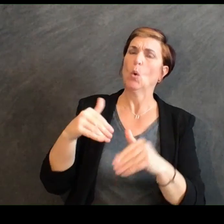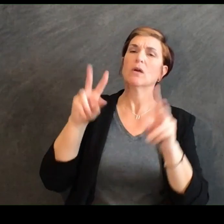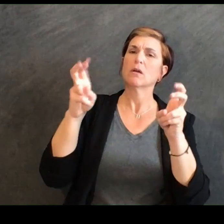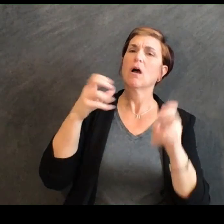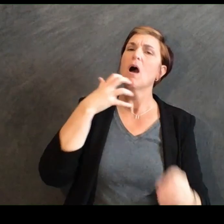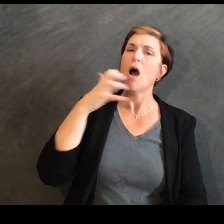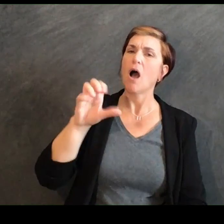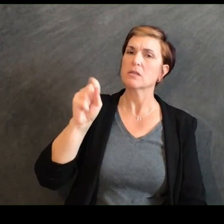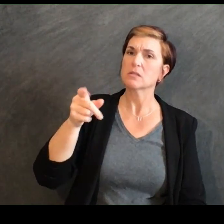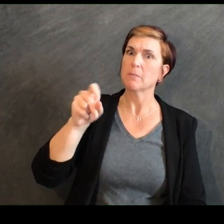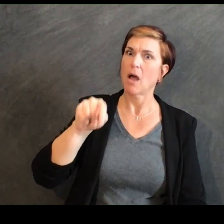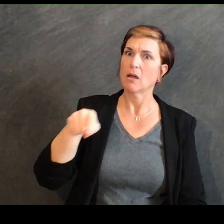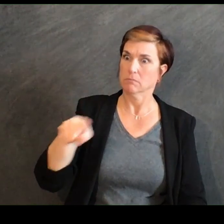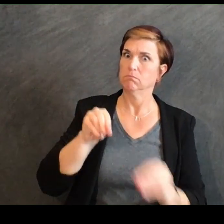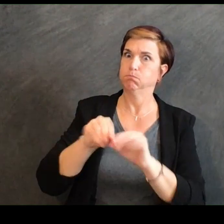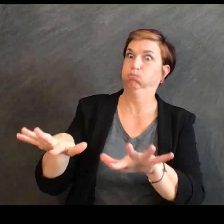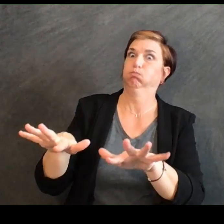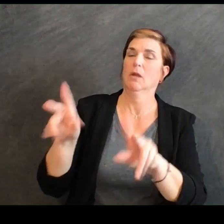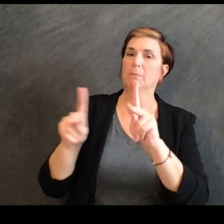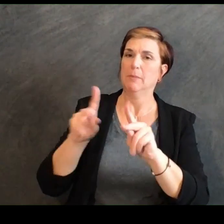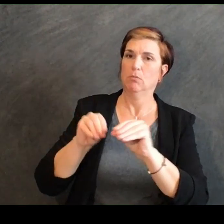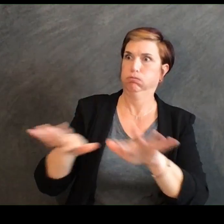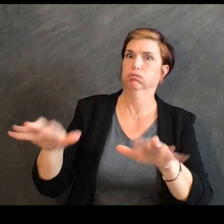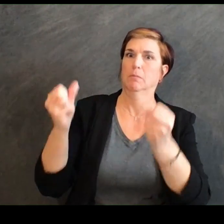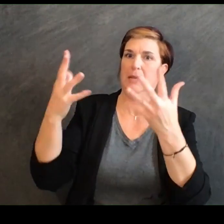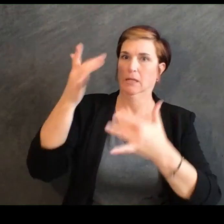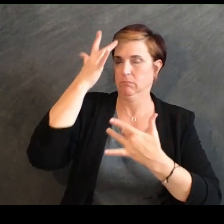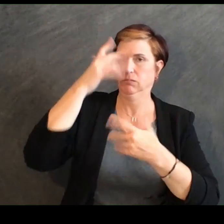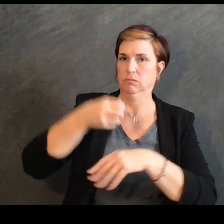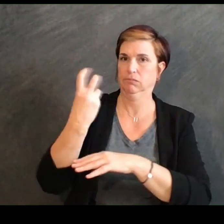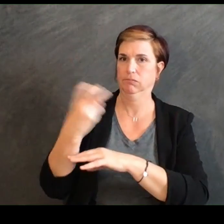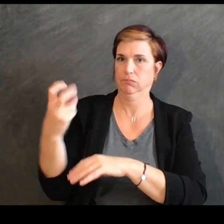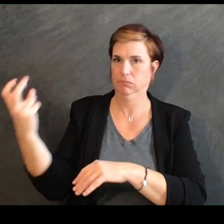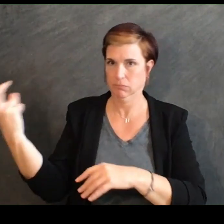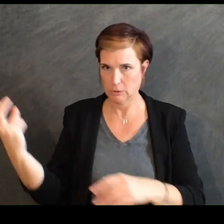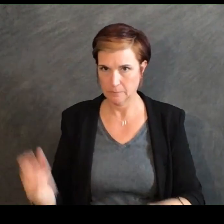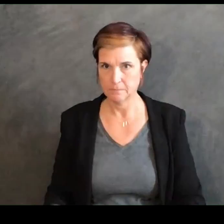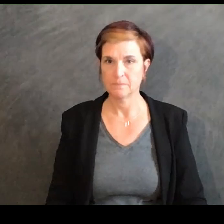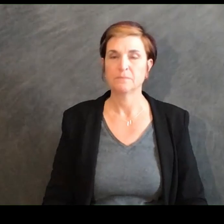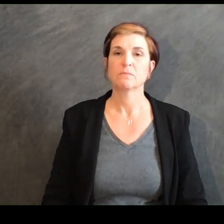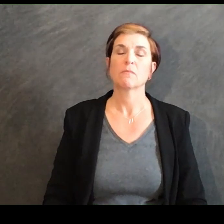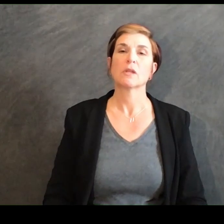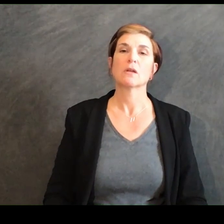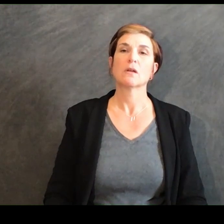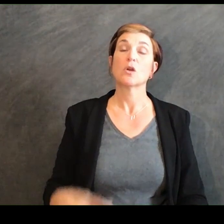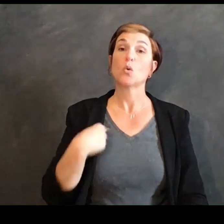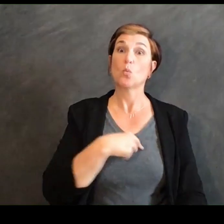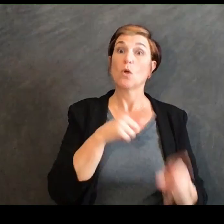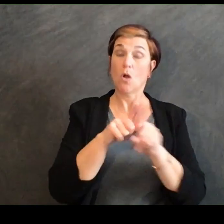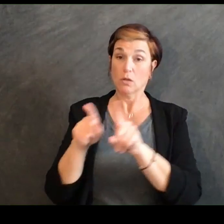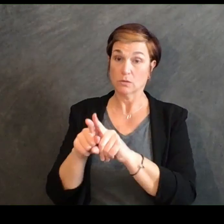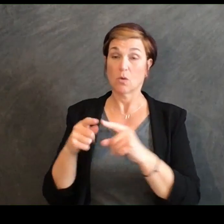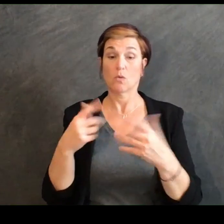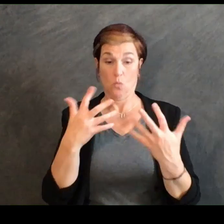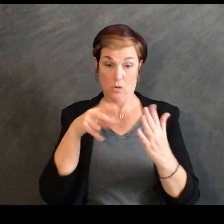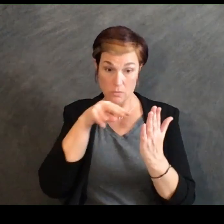seriously affected the key among these efforts are breaking chains of transmission between people these measures have been adopted by many